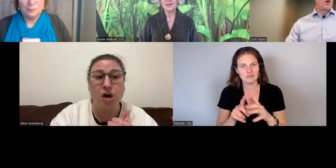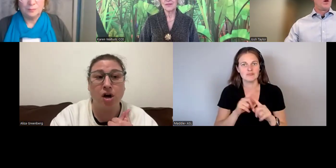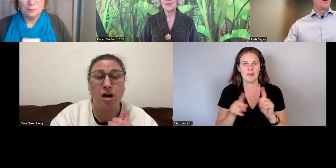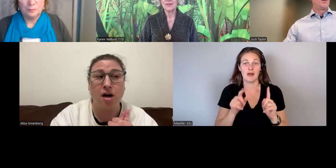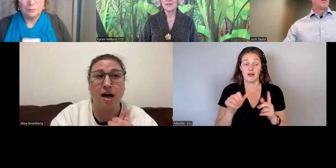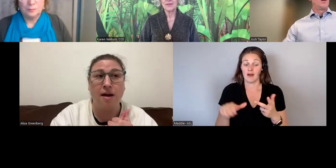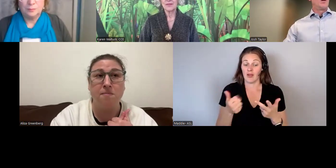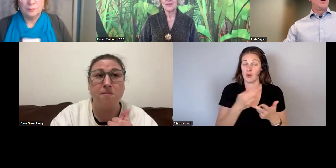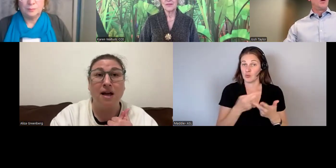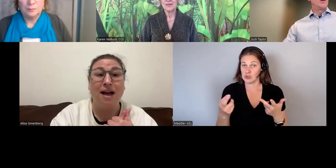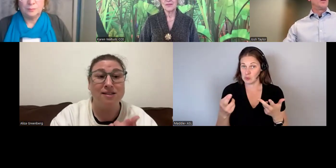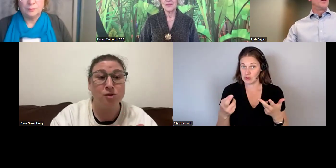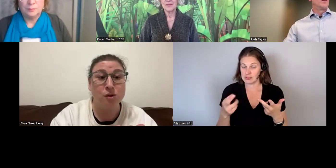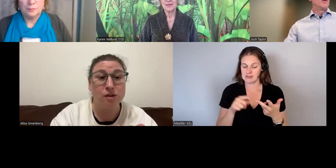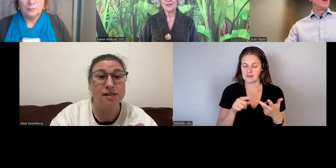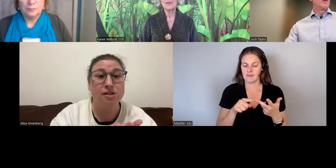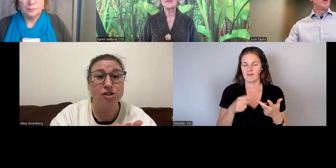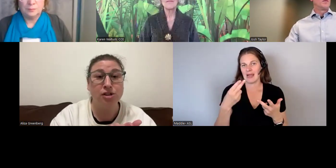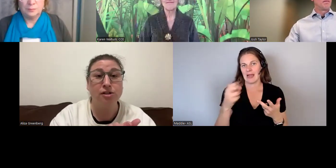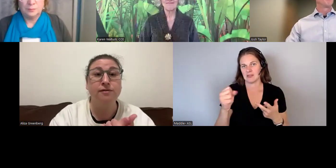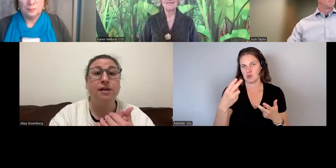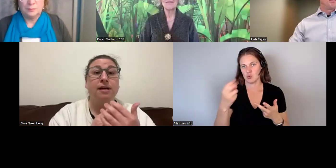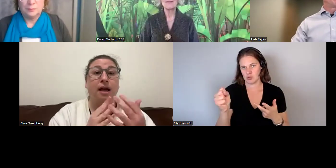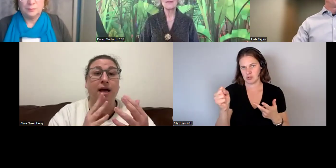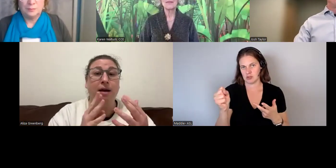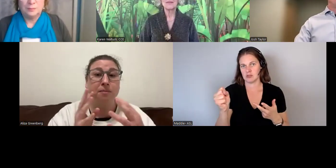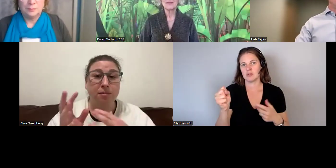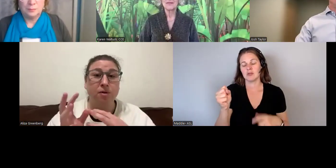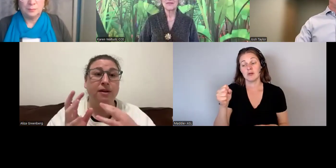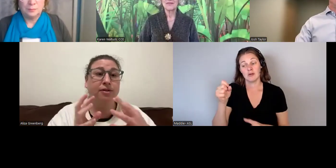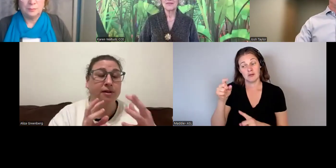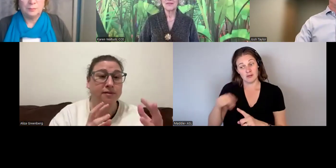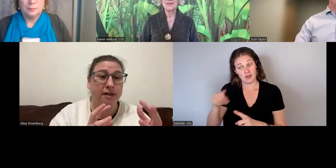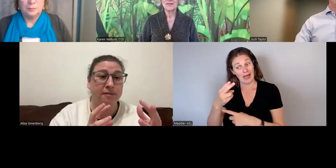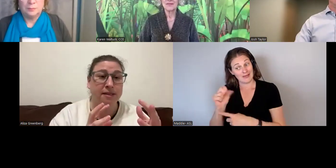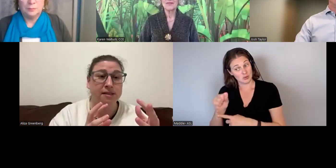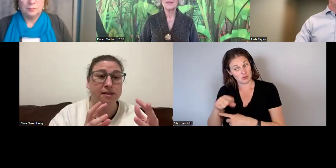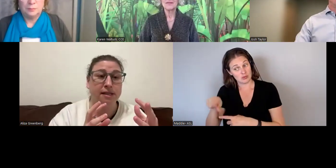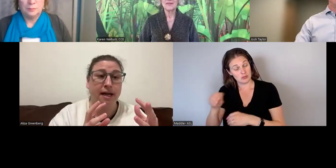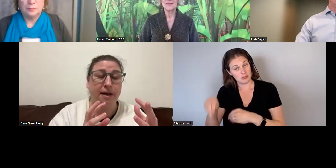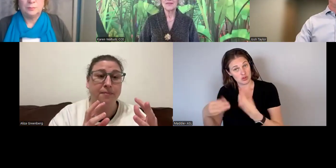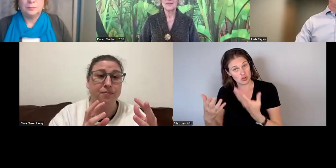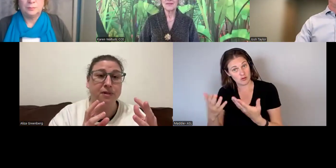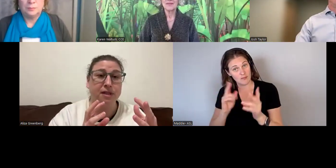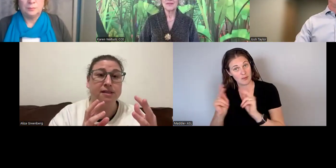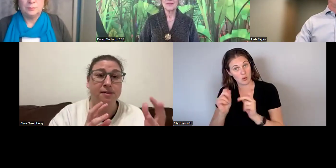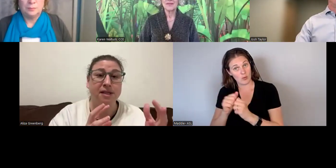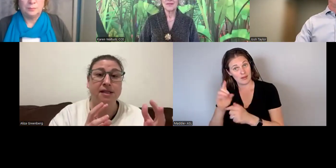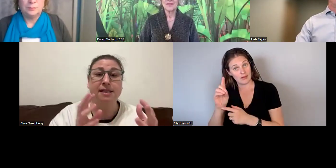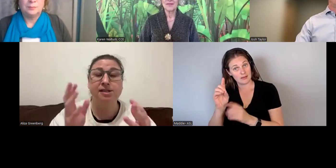are high schools that serve people with developmental disabilities.